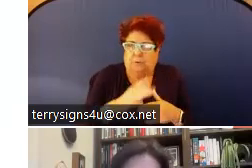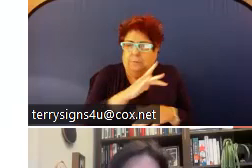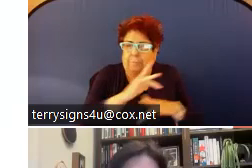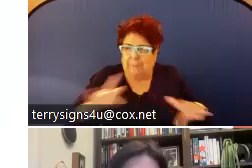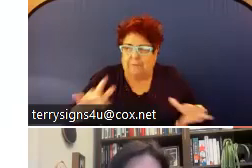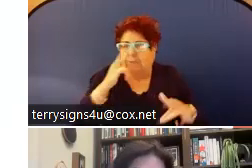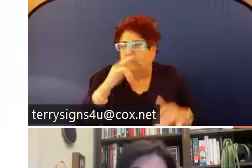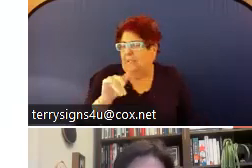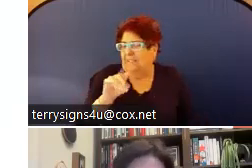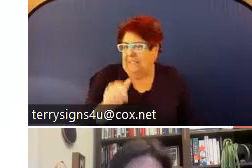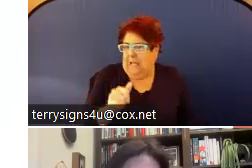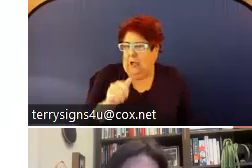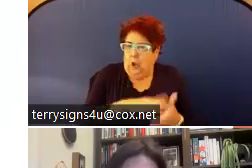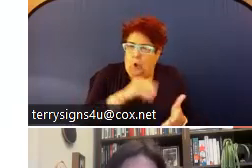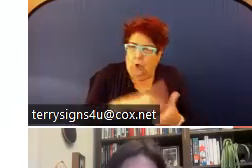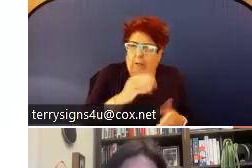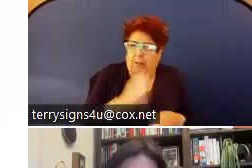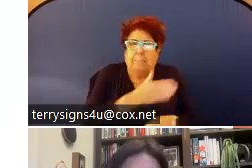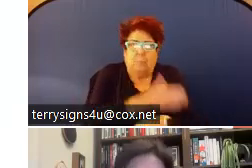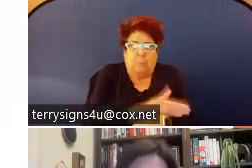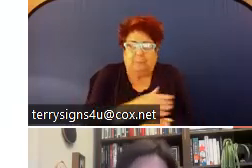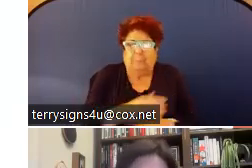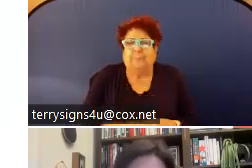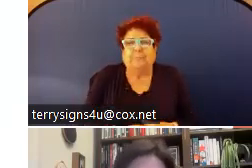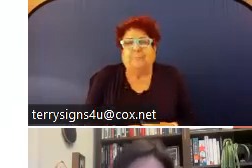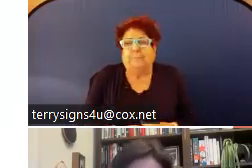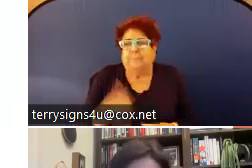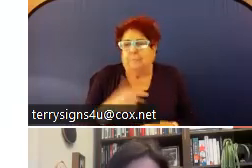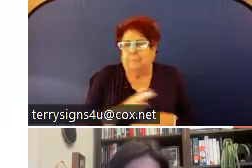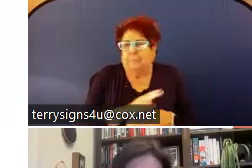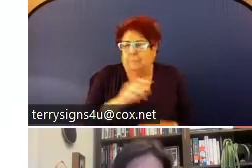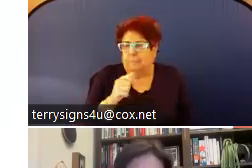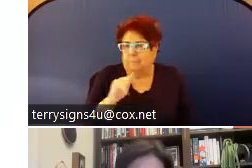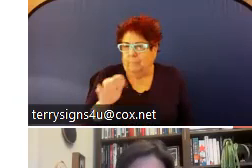We use air table as our online database which all of our partners have access